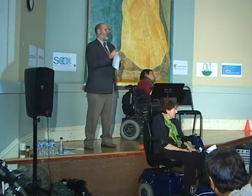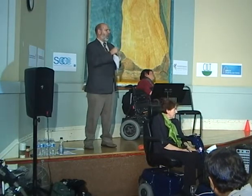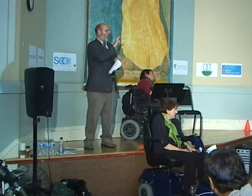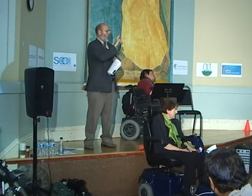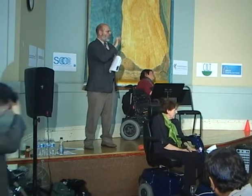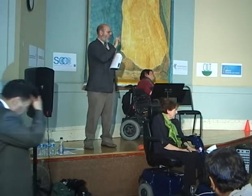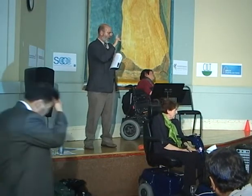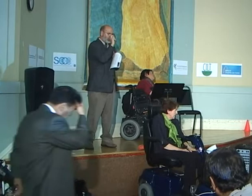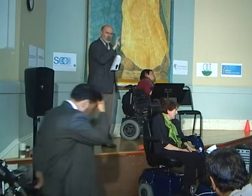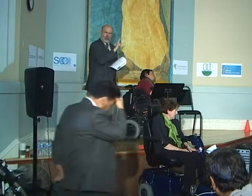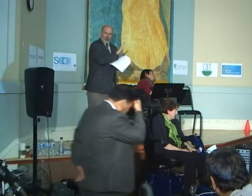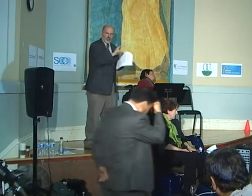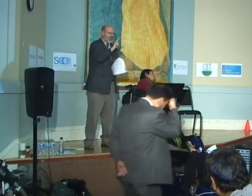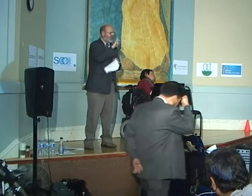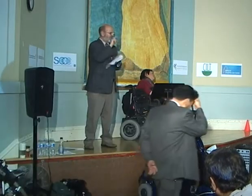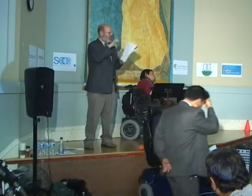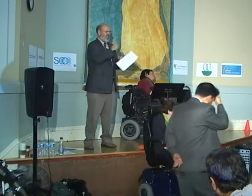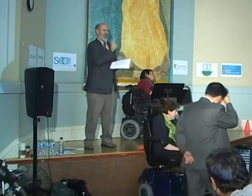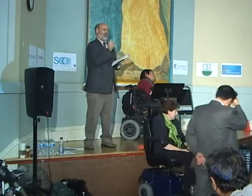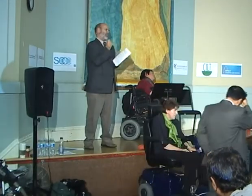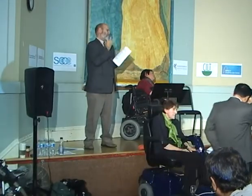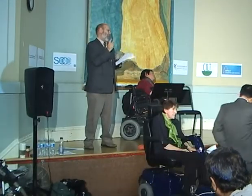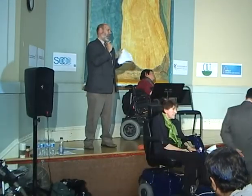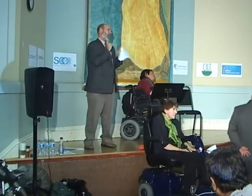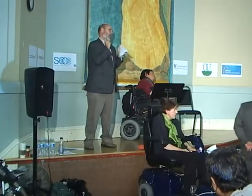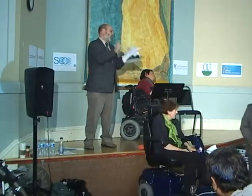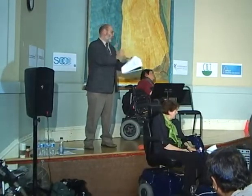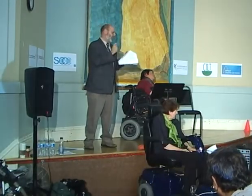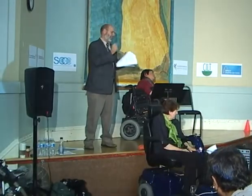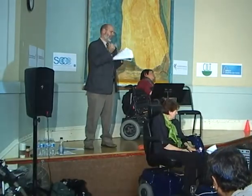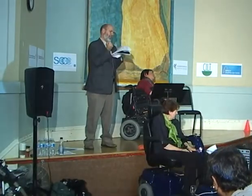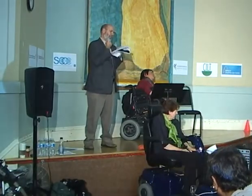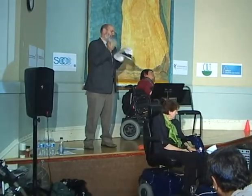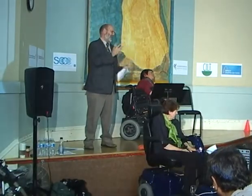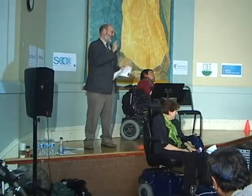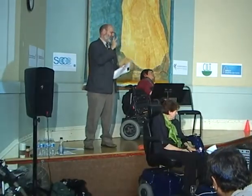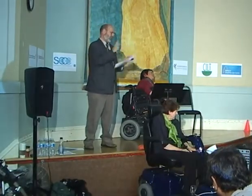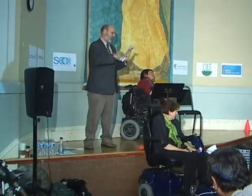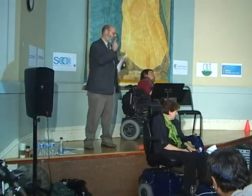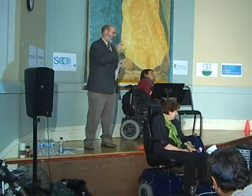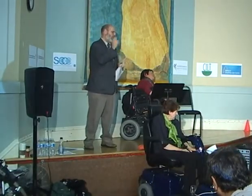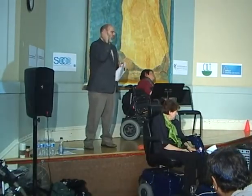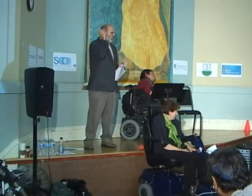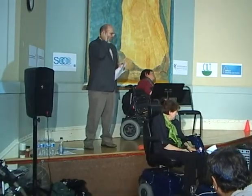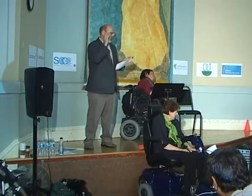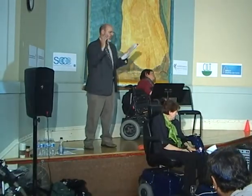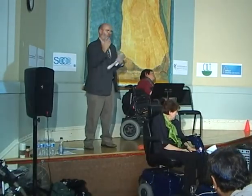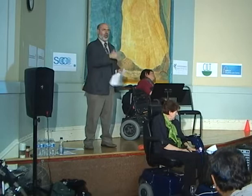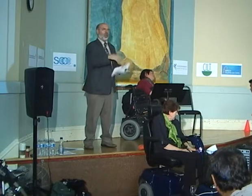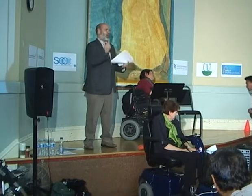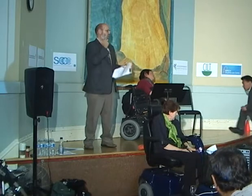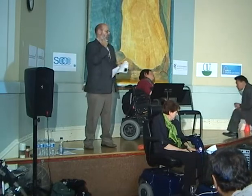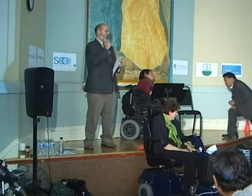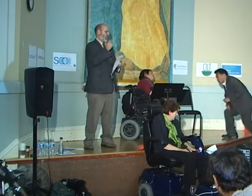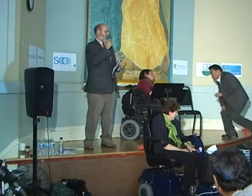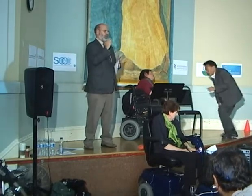She's a graduate of Ryerson University ah, and has made incredible contributions to a variety of media